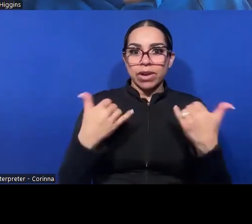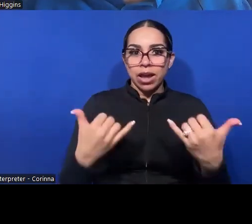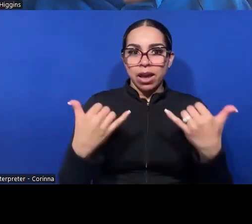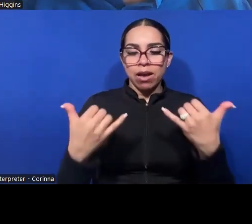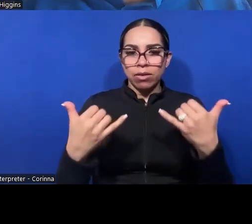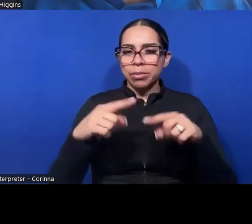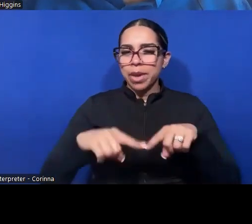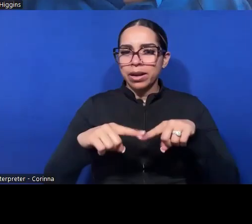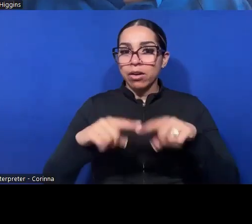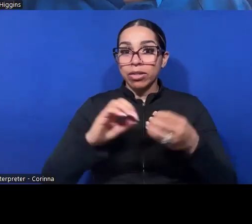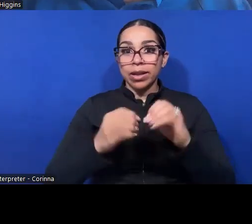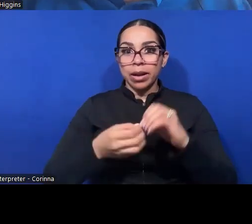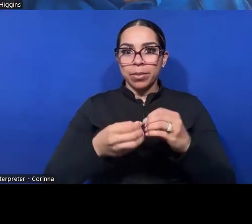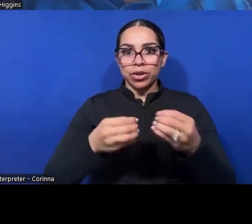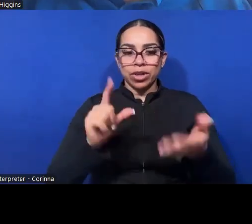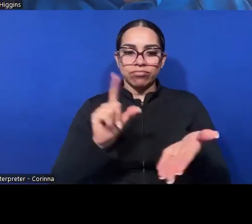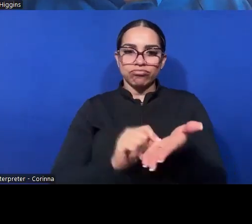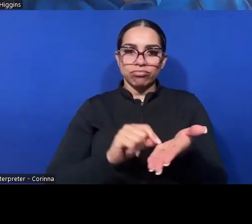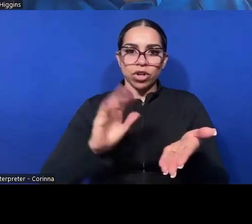card.